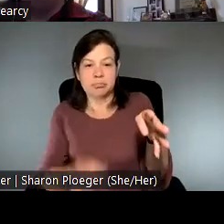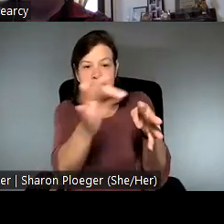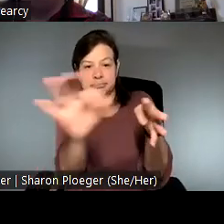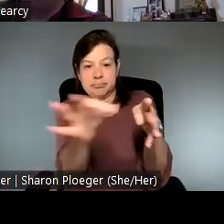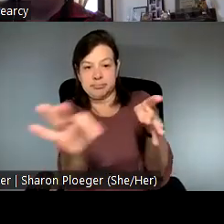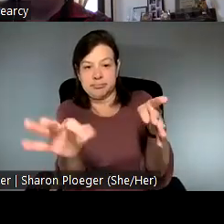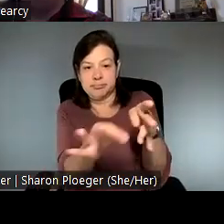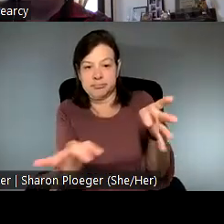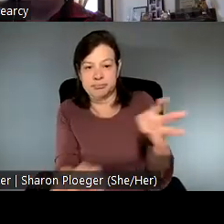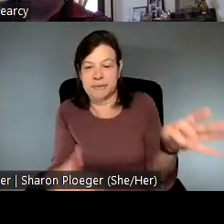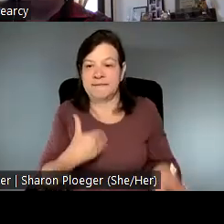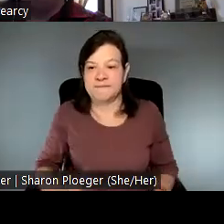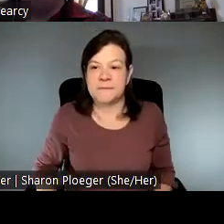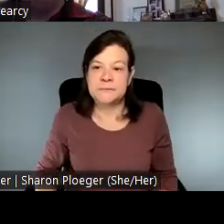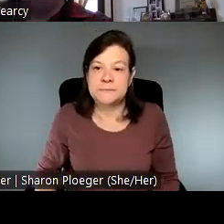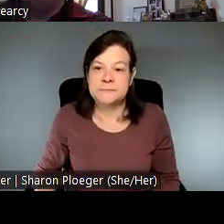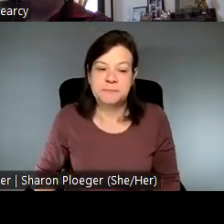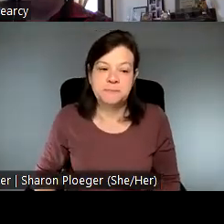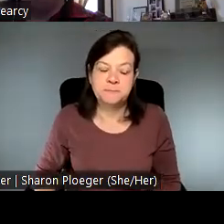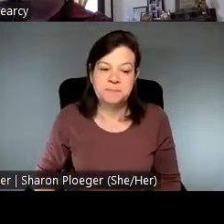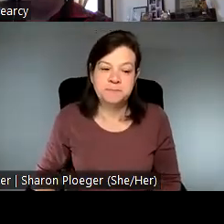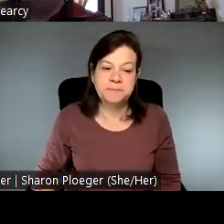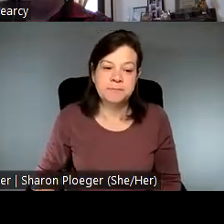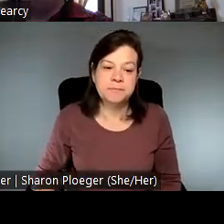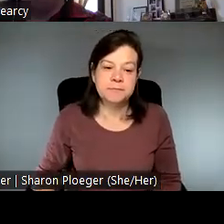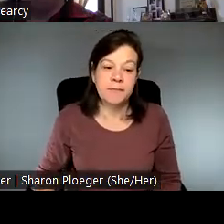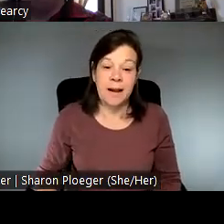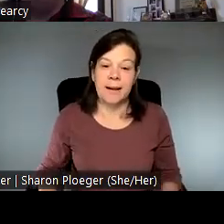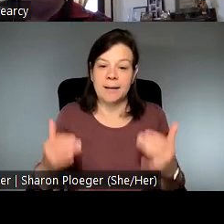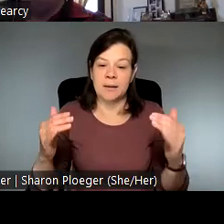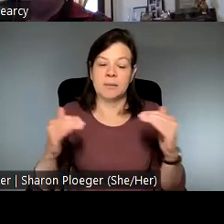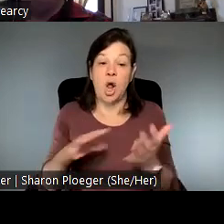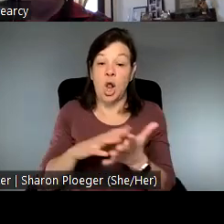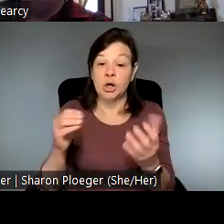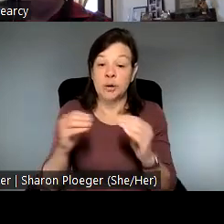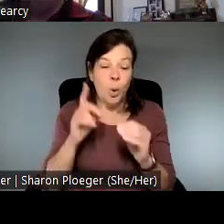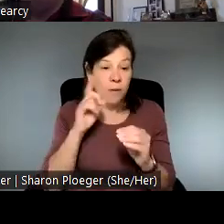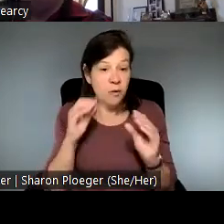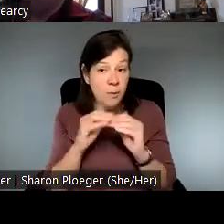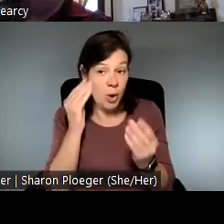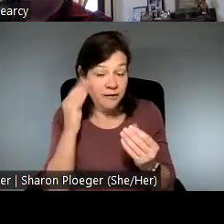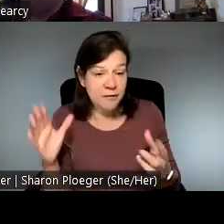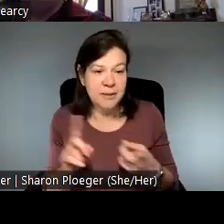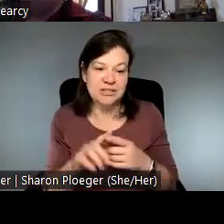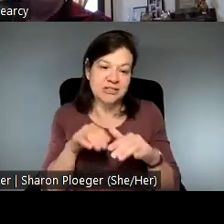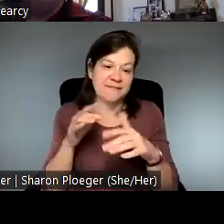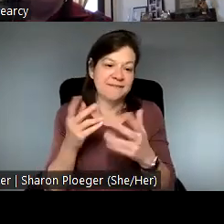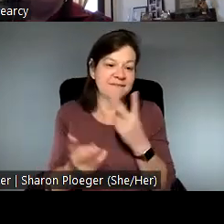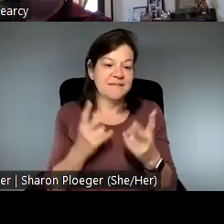So then moving down, we now have learn more. For more information, visit the office of accessibility at the Kennedy Center.